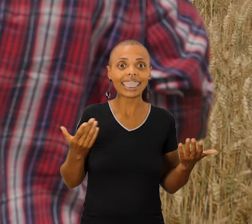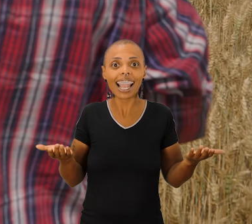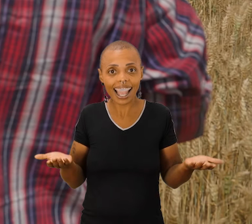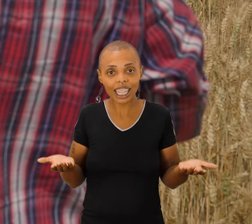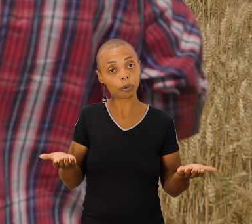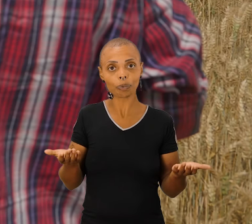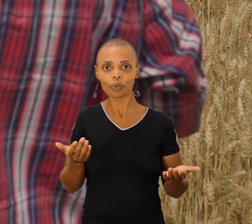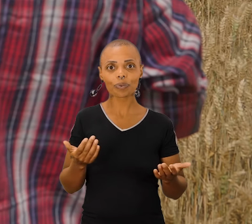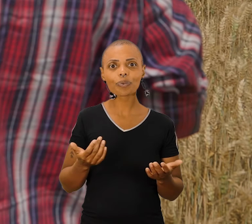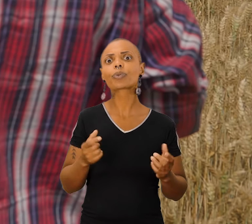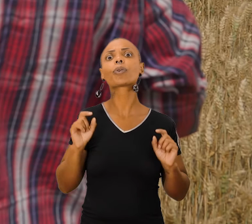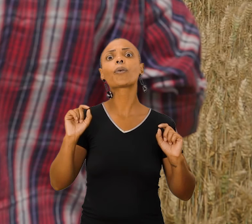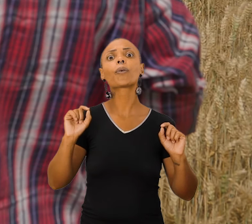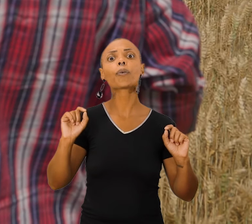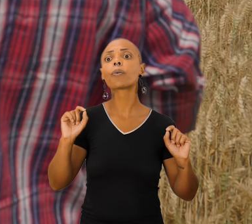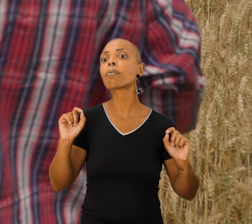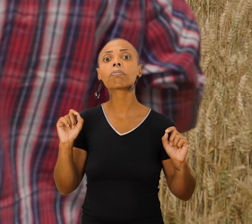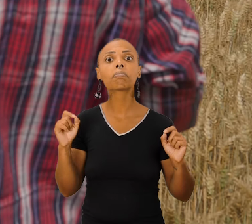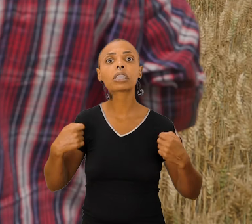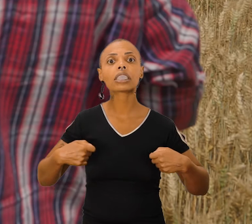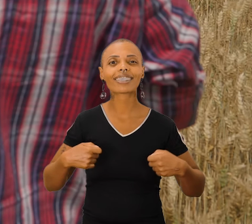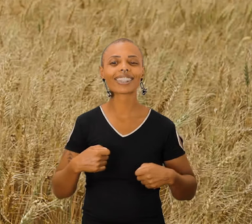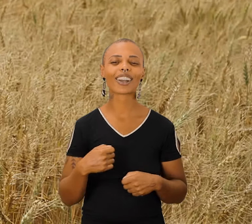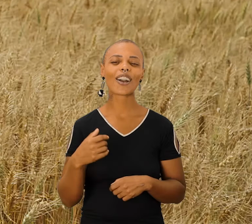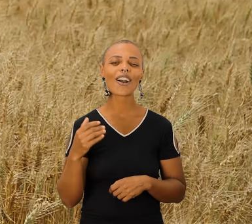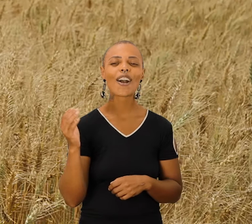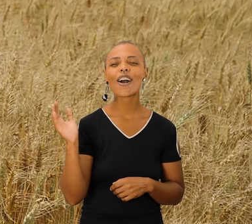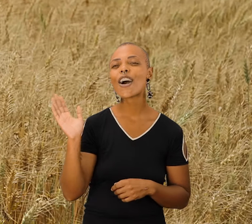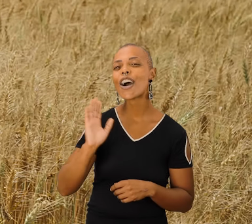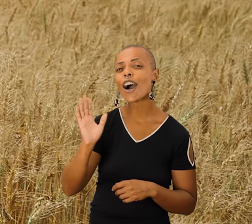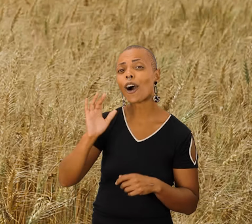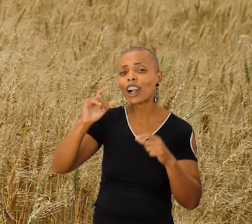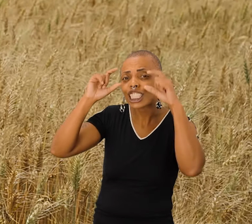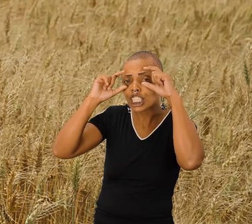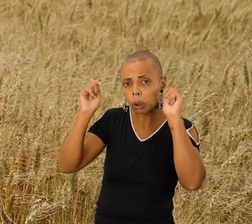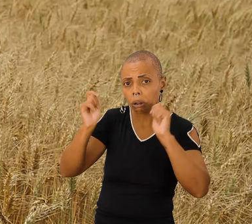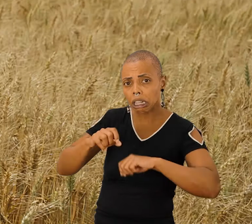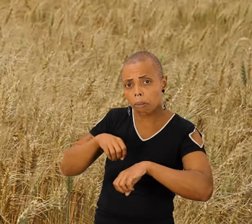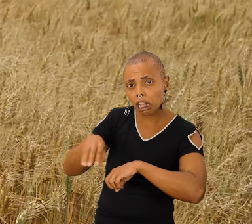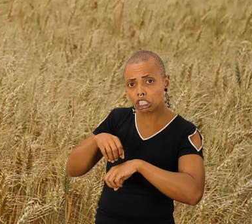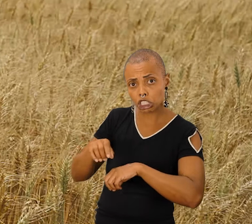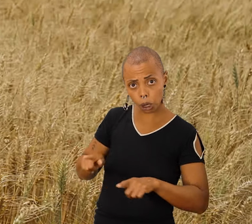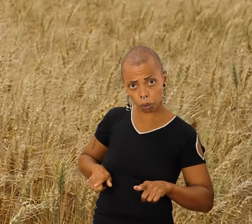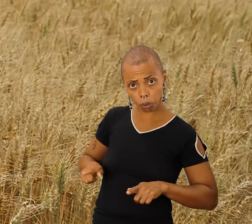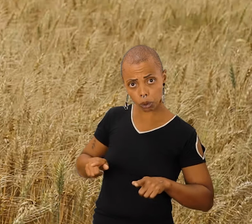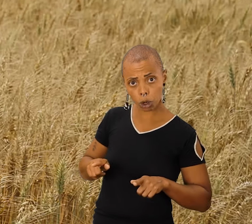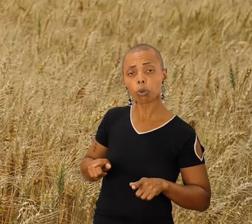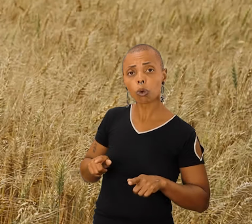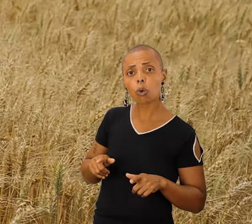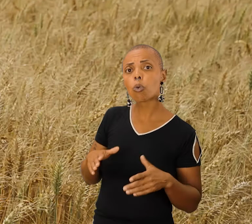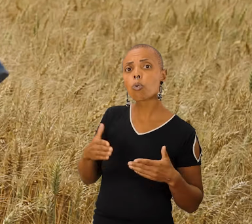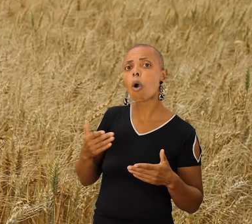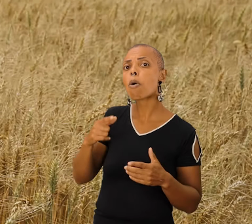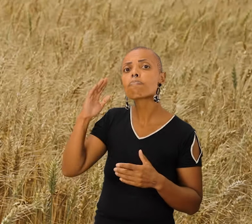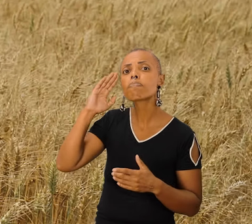Hey, what's up, guys? [Chico clears his throat] What's up, huh? [Dininha] Hi, Chico! Can you give my cousin some tips